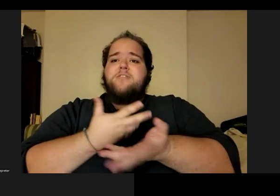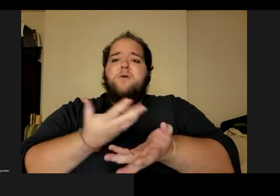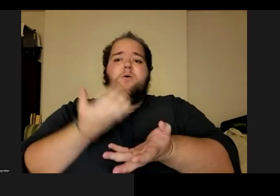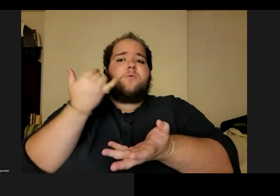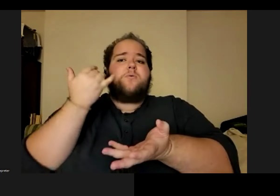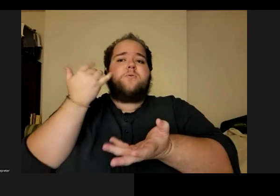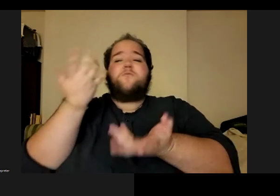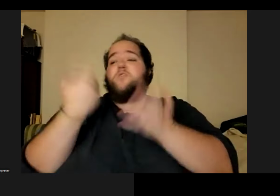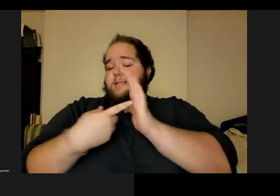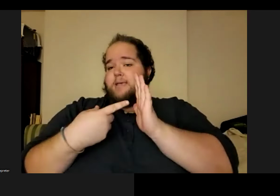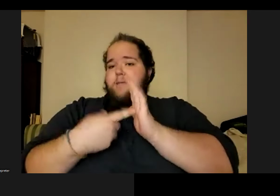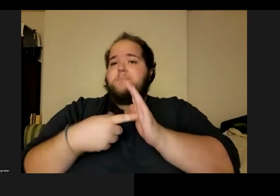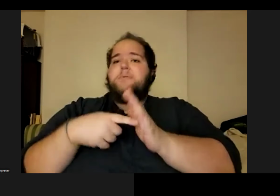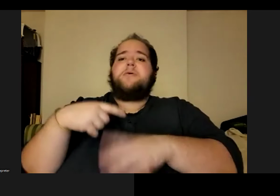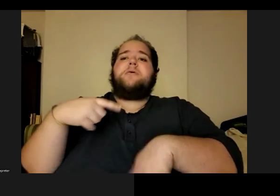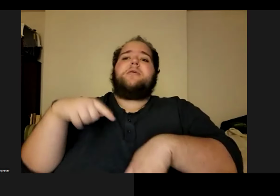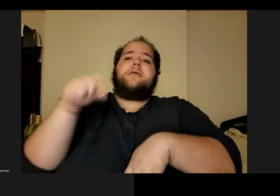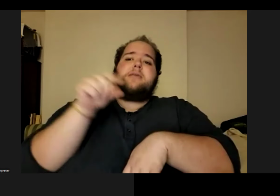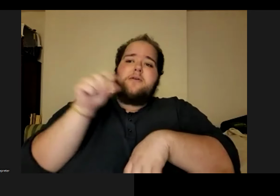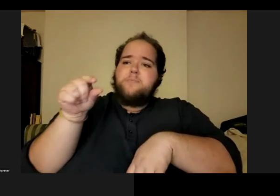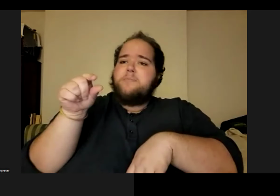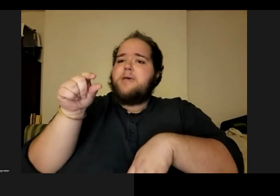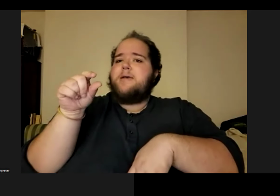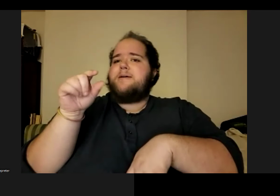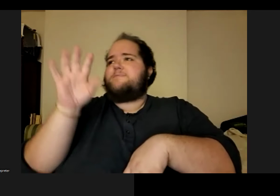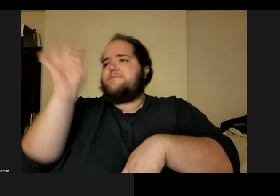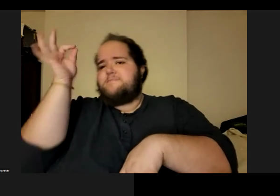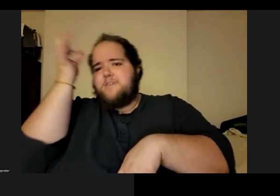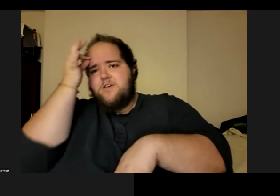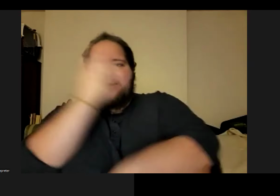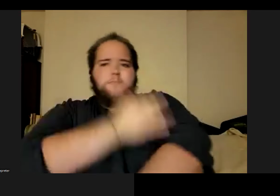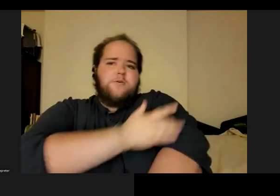government will collect pieces different municipalities also collect